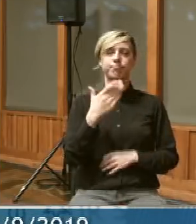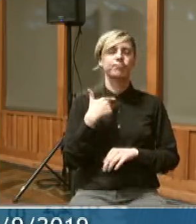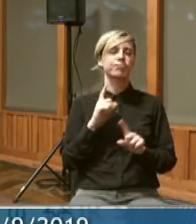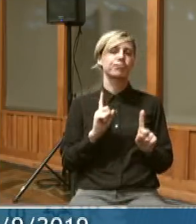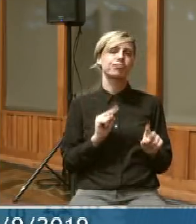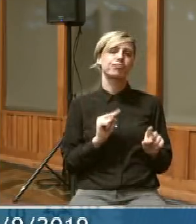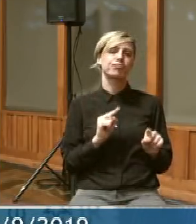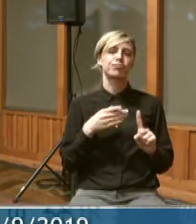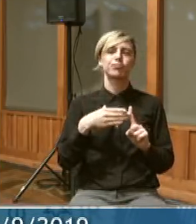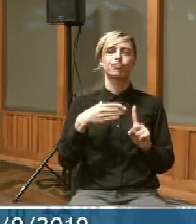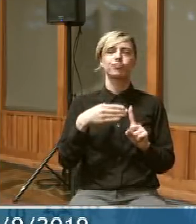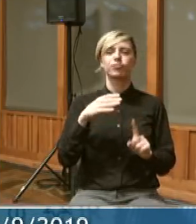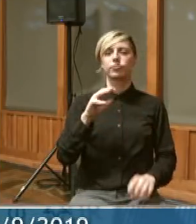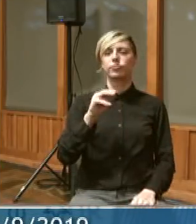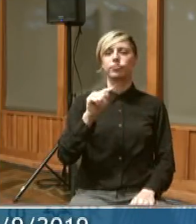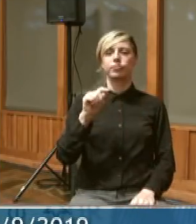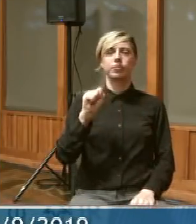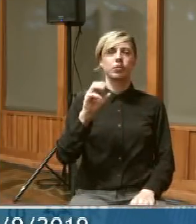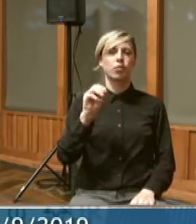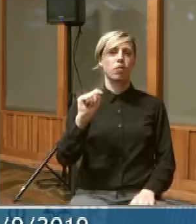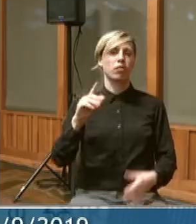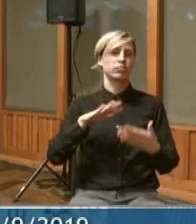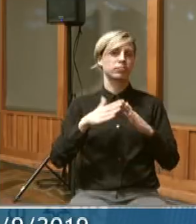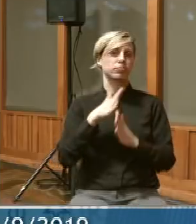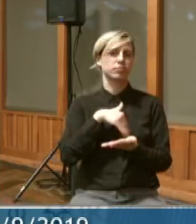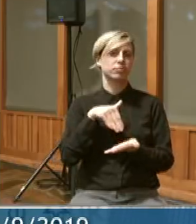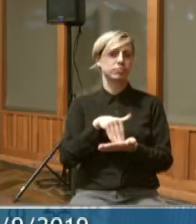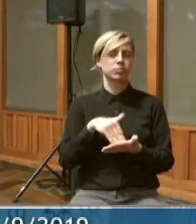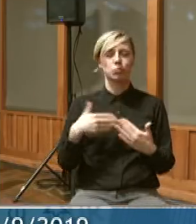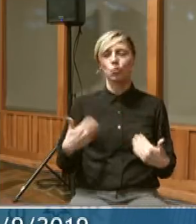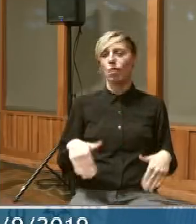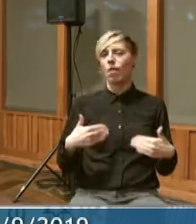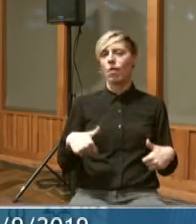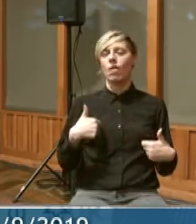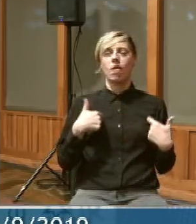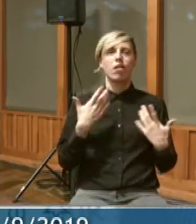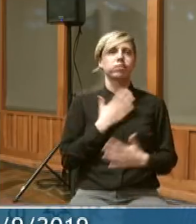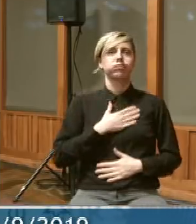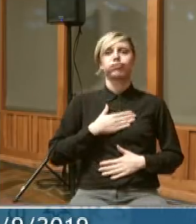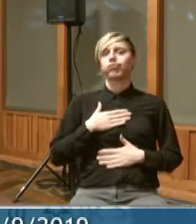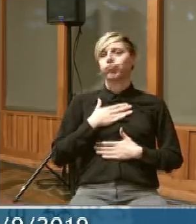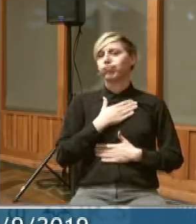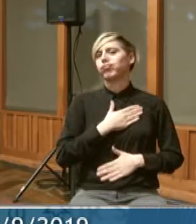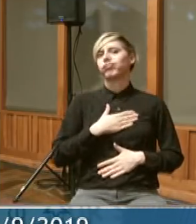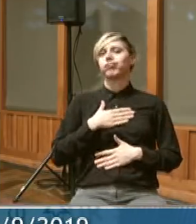FUNDING FOR THE UPCOMING FISCAL YEAR, I WANT TO SAY SIX THINGS. FIRST, I'M A FREQUENT USER OF MOUNT SCOTT COMMUNITY CENTER.